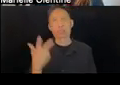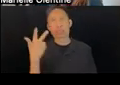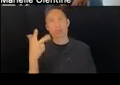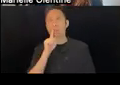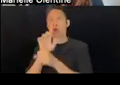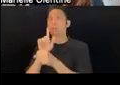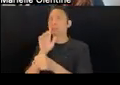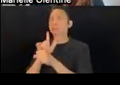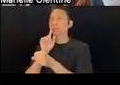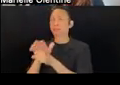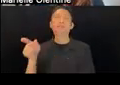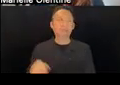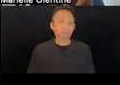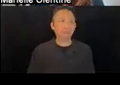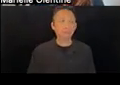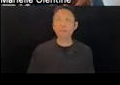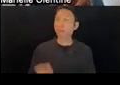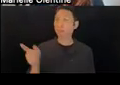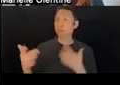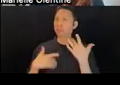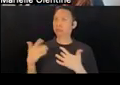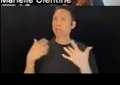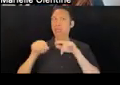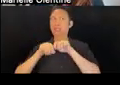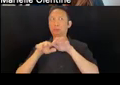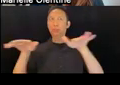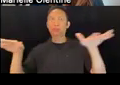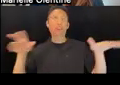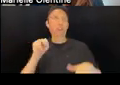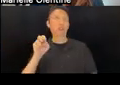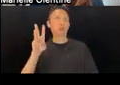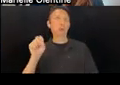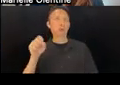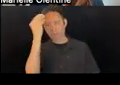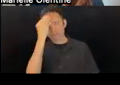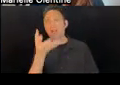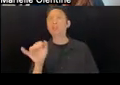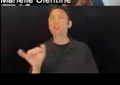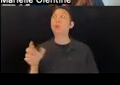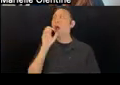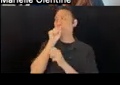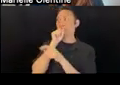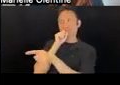So my professional background is actually in film festivals before working at IDA, that's where the